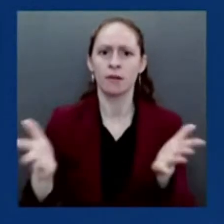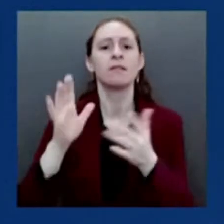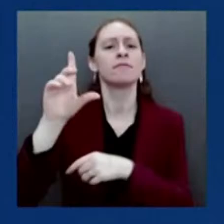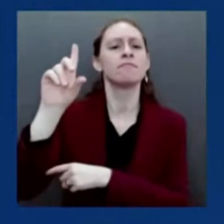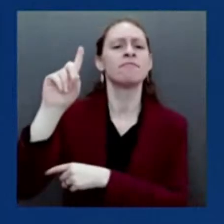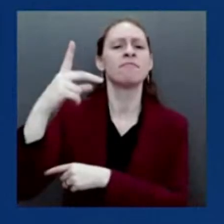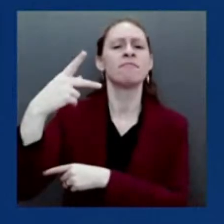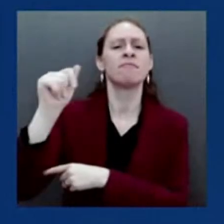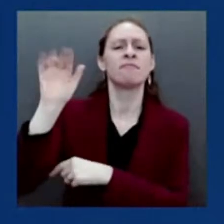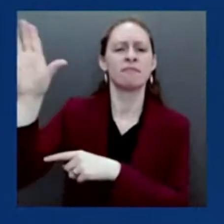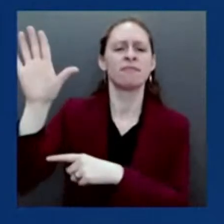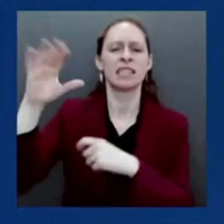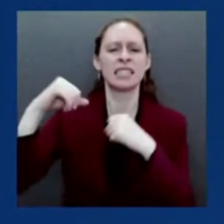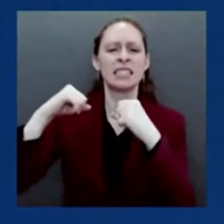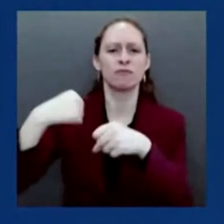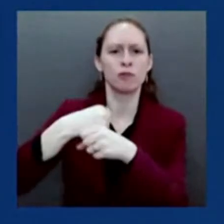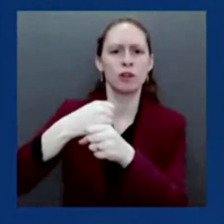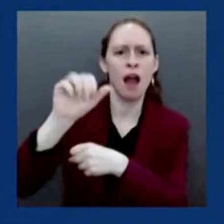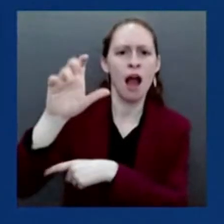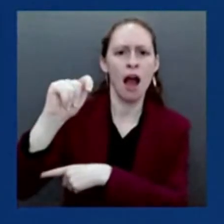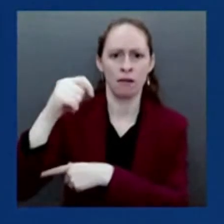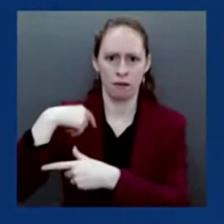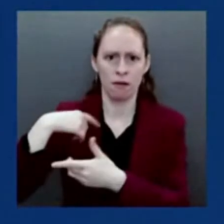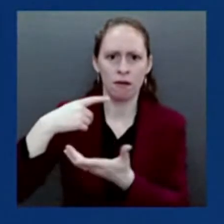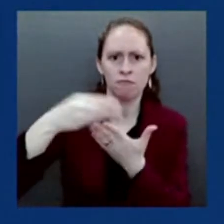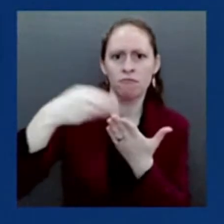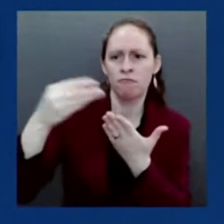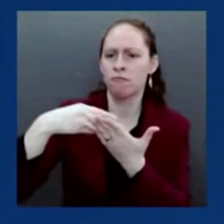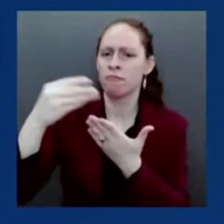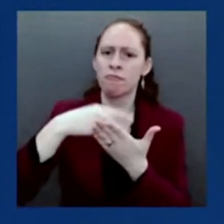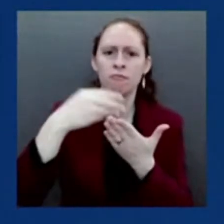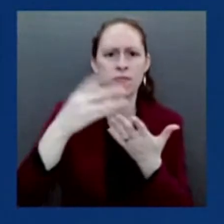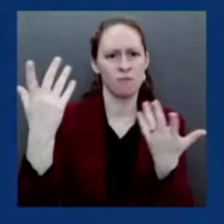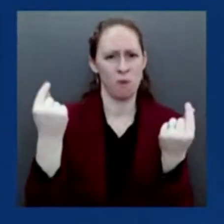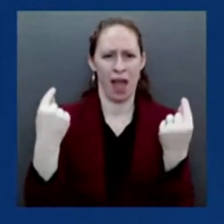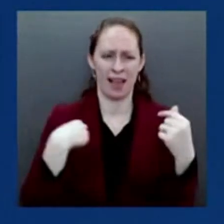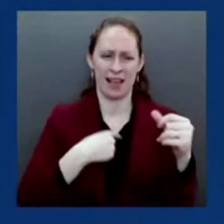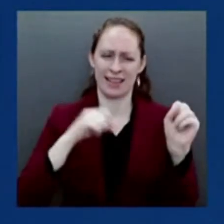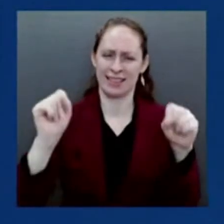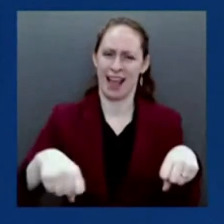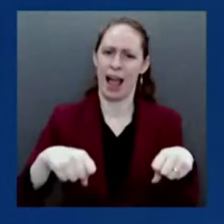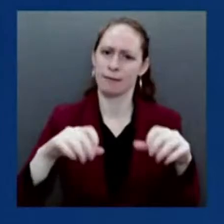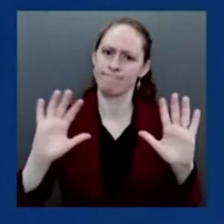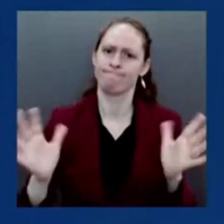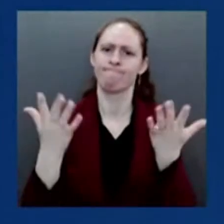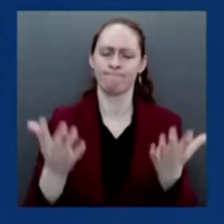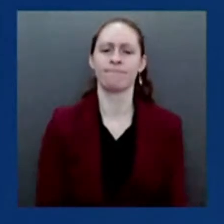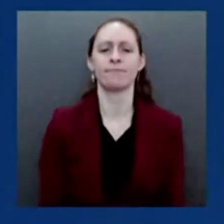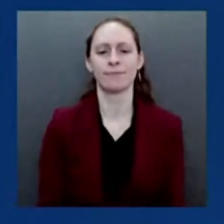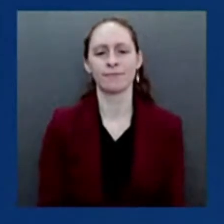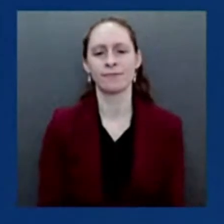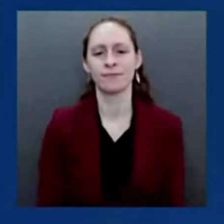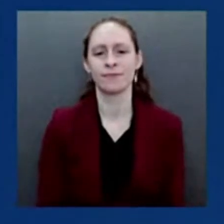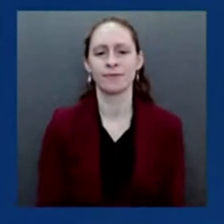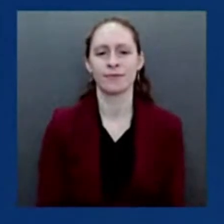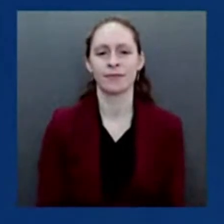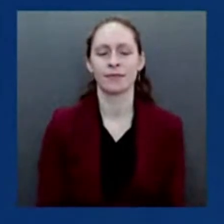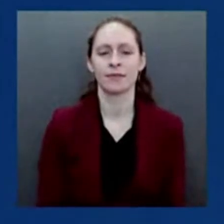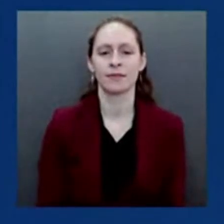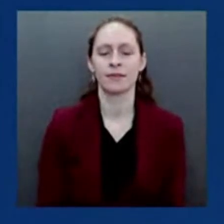QUICKLY AS POSSIBLE.